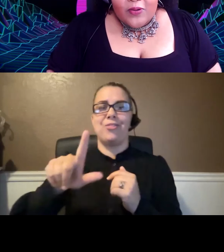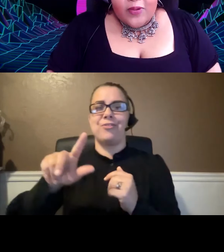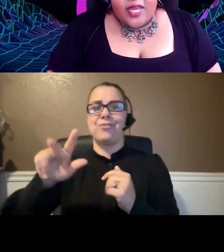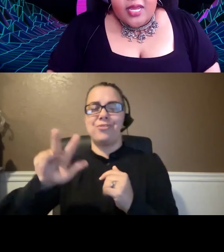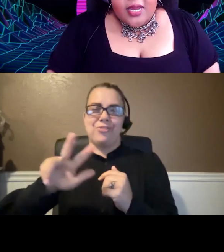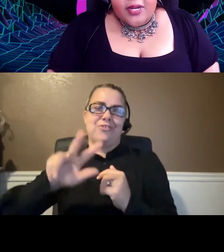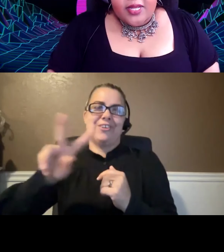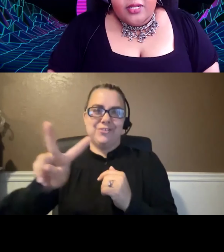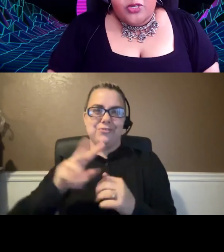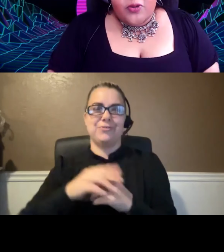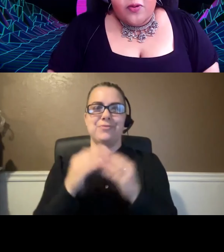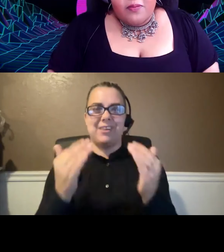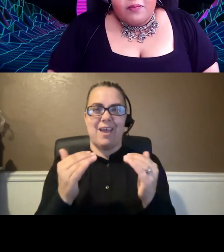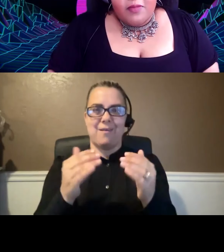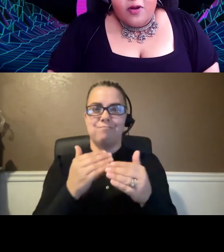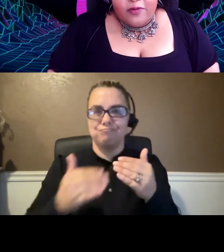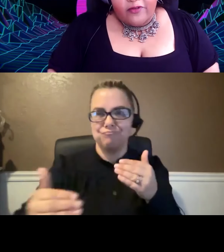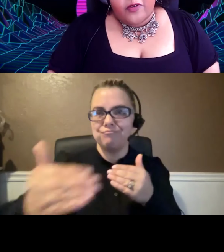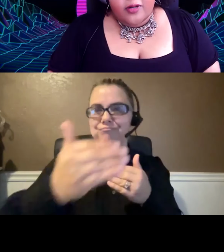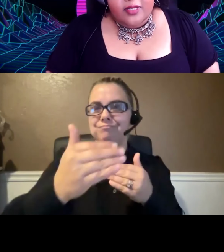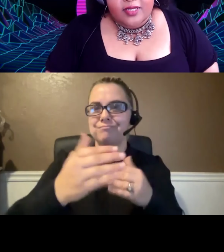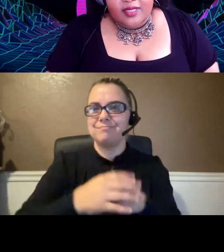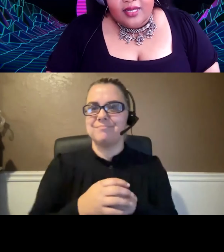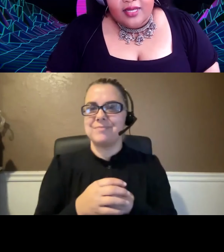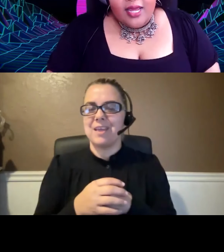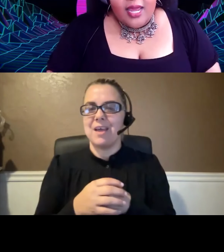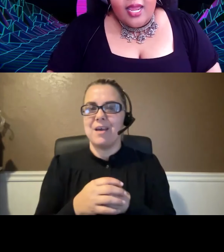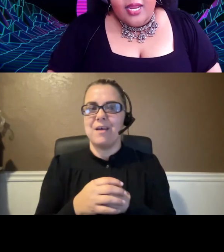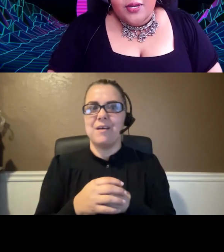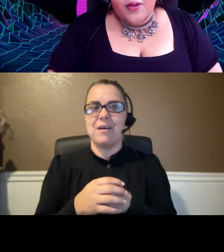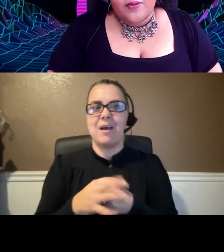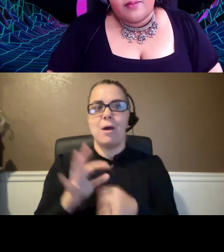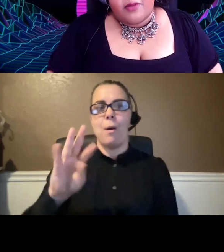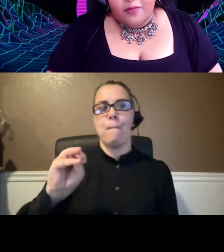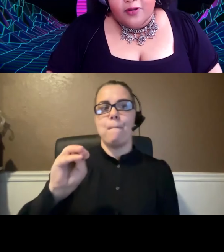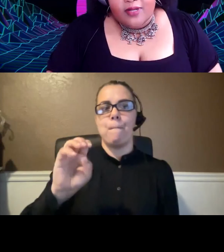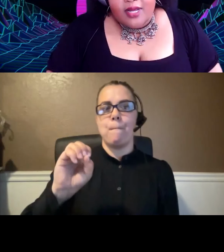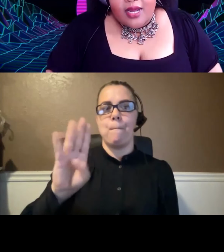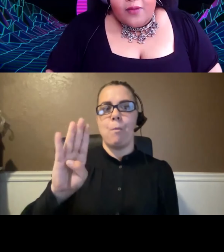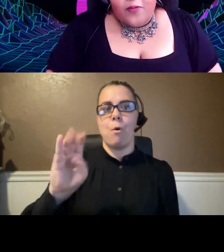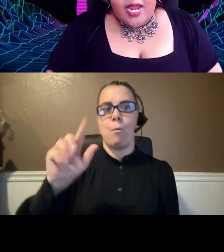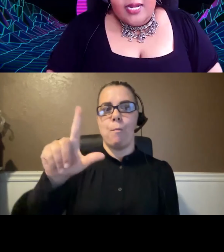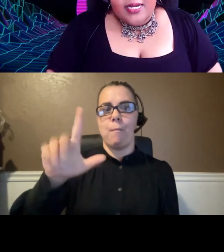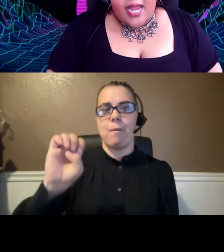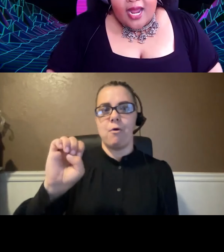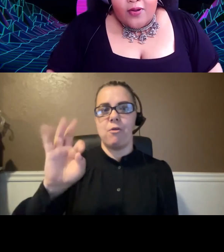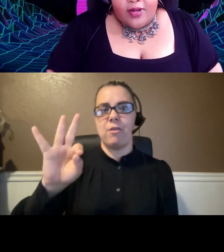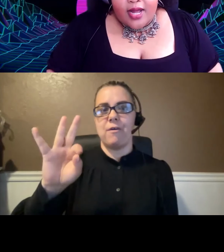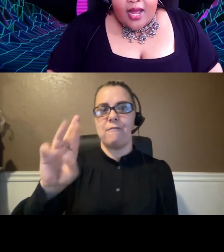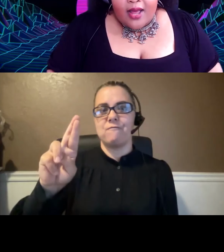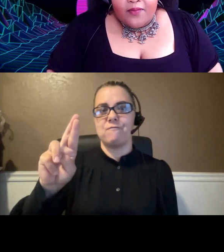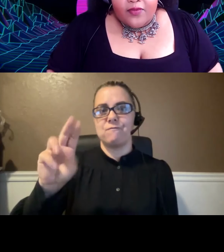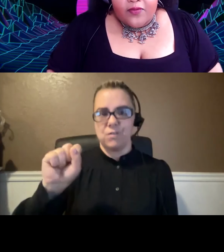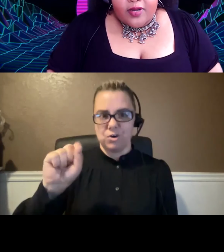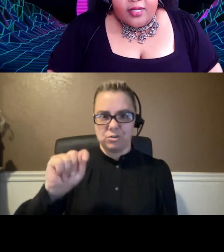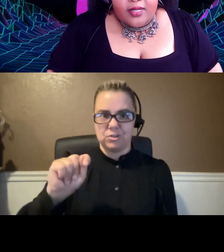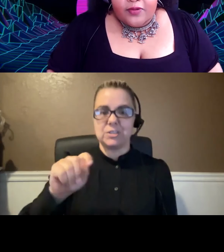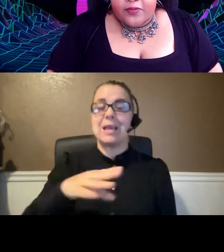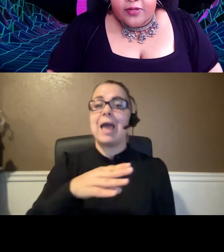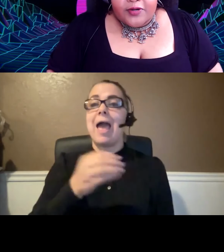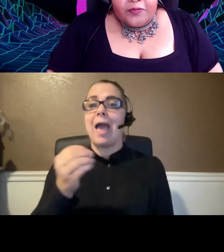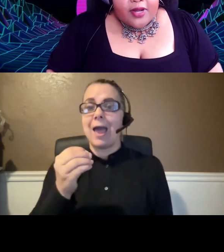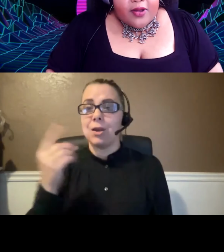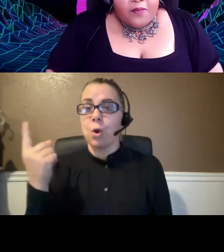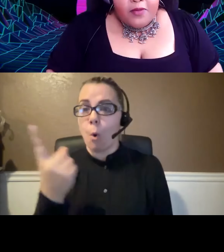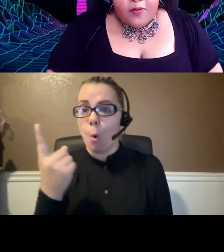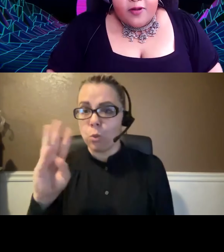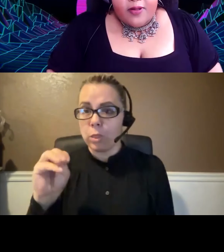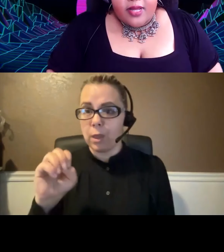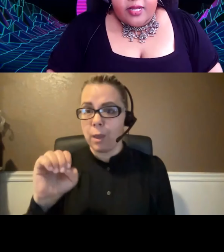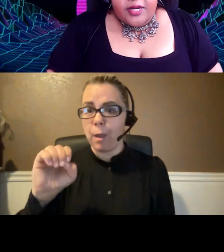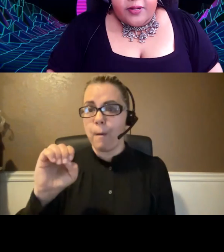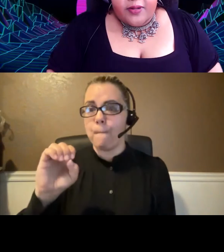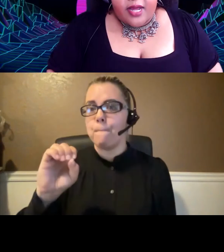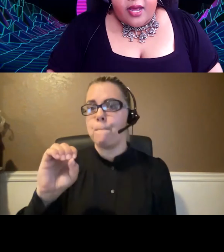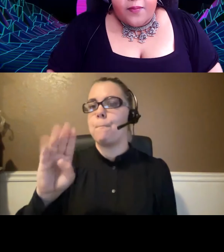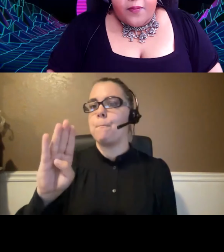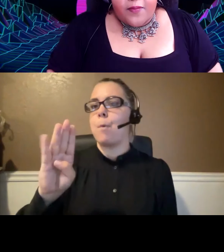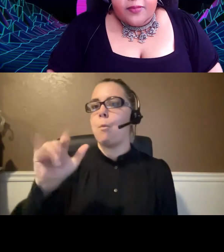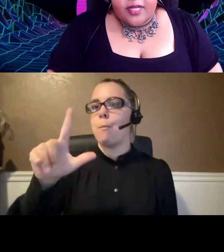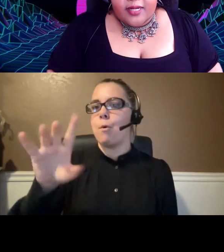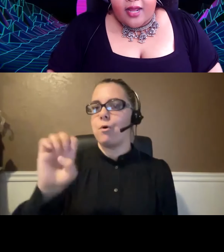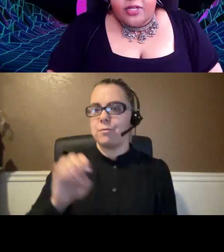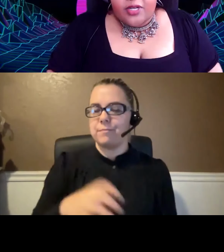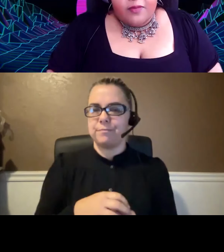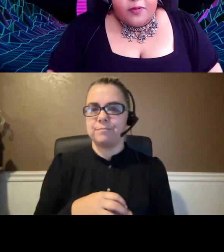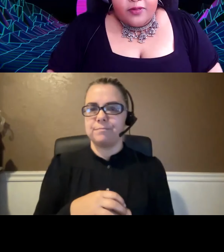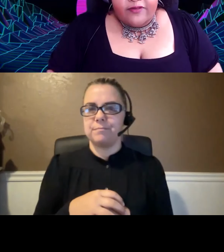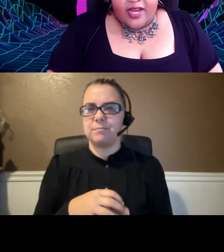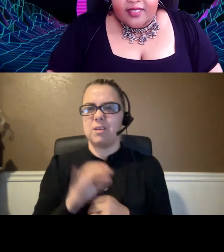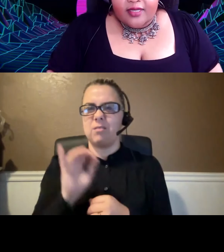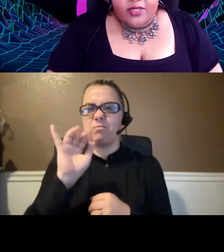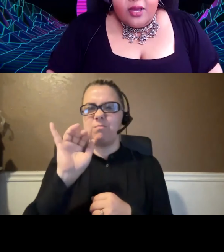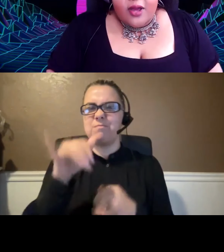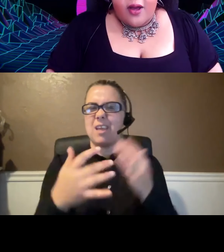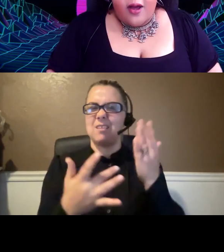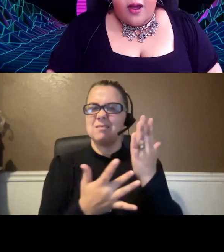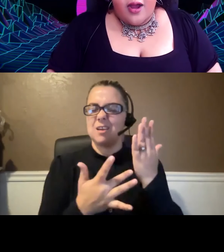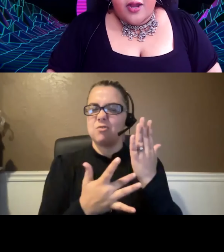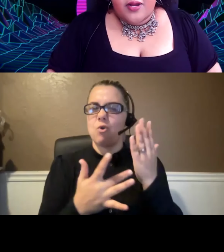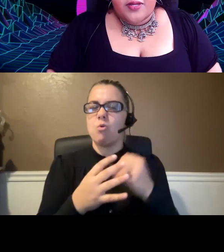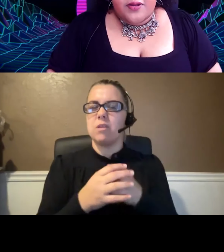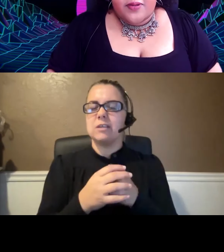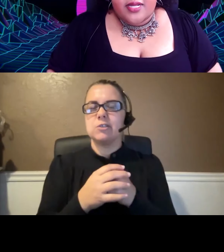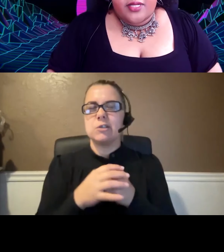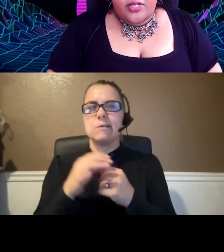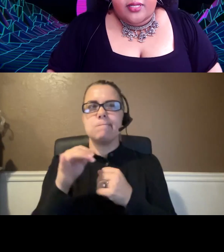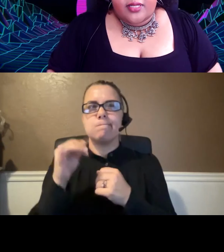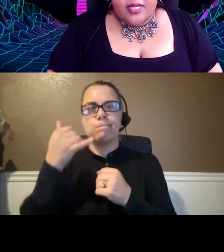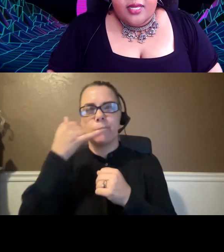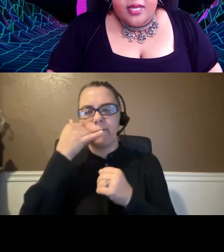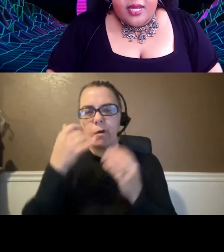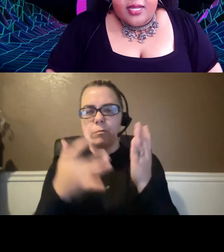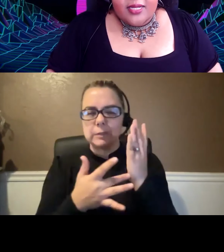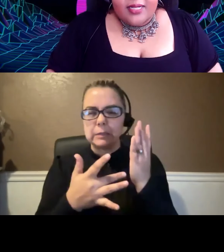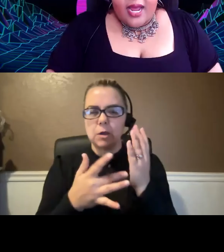we get to mobile first and only mobile. Right now, mobile technology, mobile devices in just the last